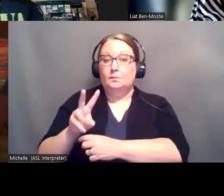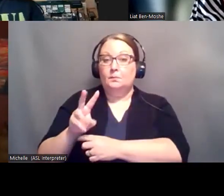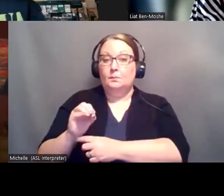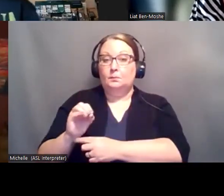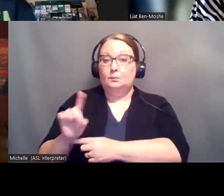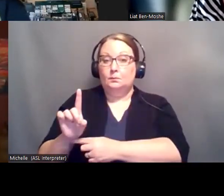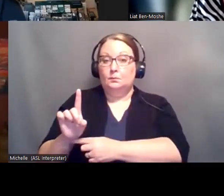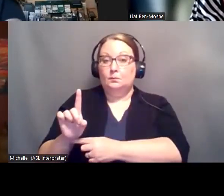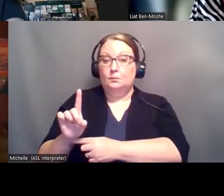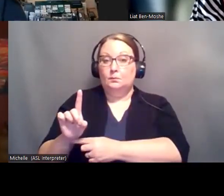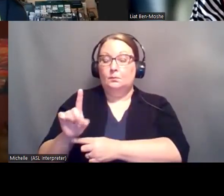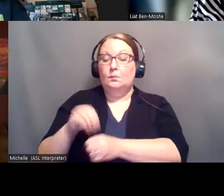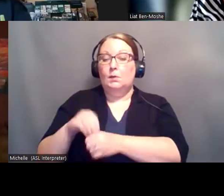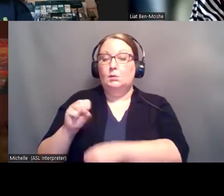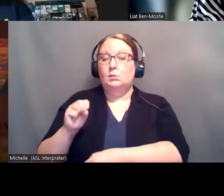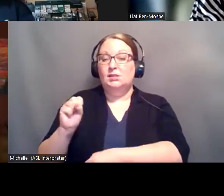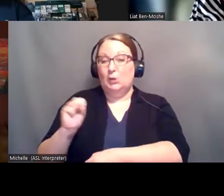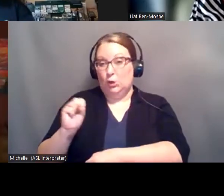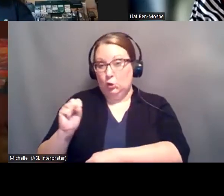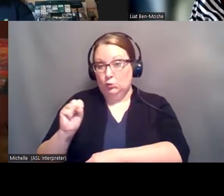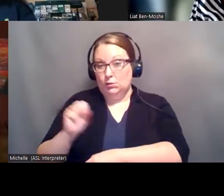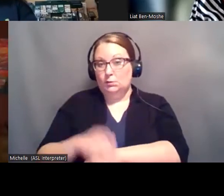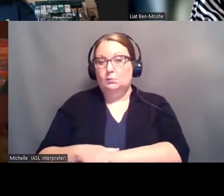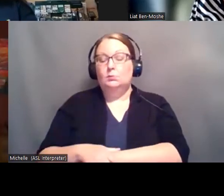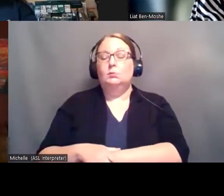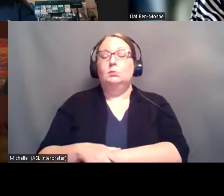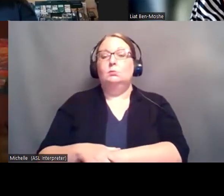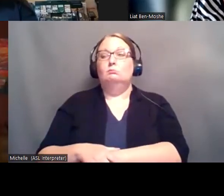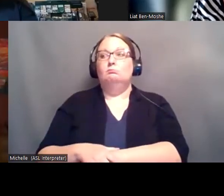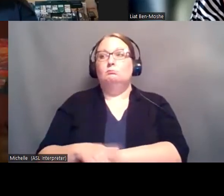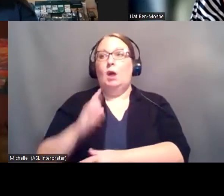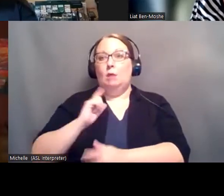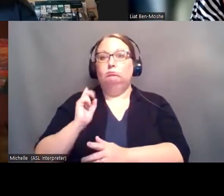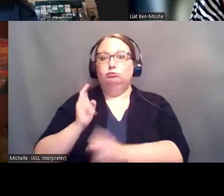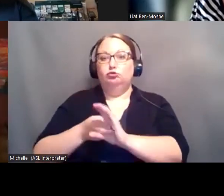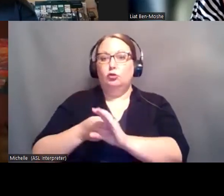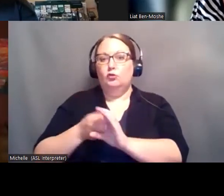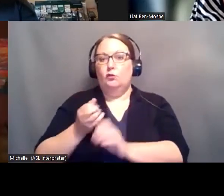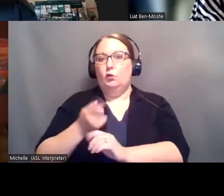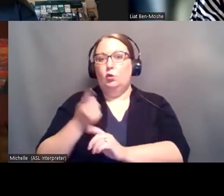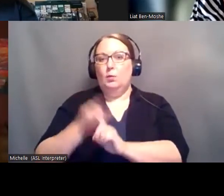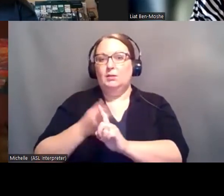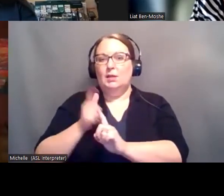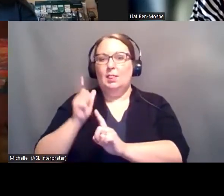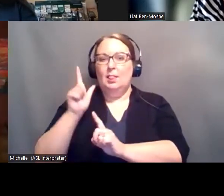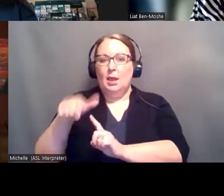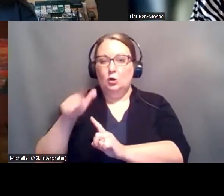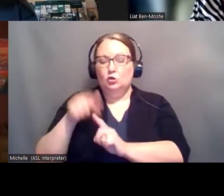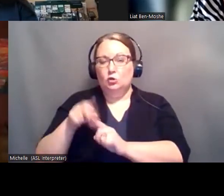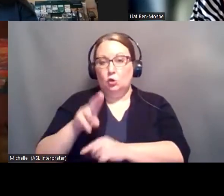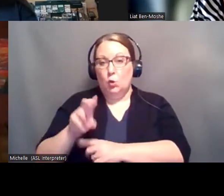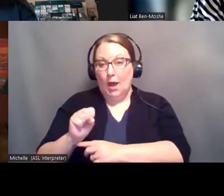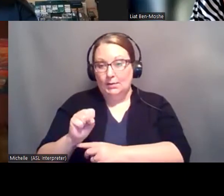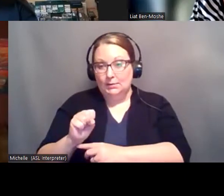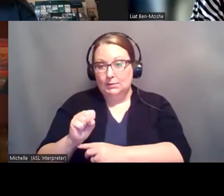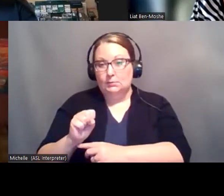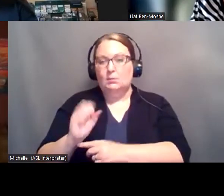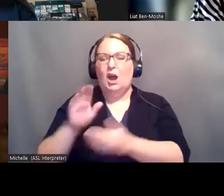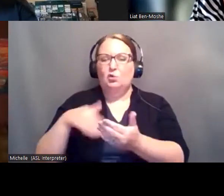at Syracuse, I came a few months later to the US, and to Syracuse, I came in 2002.